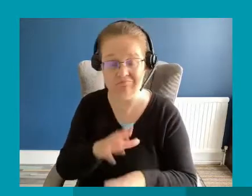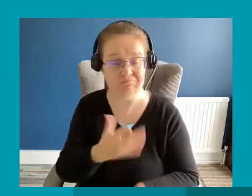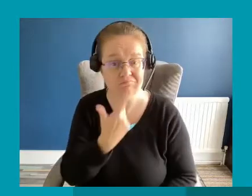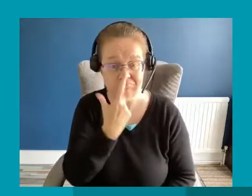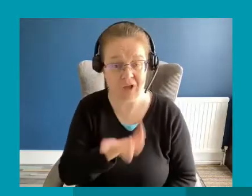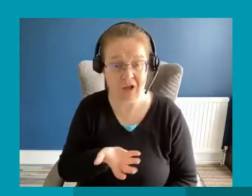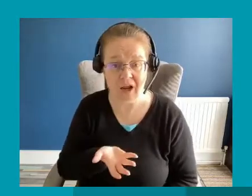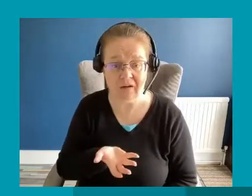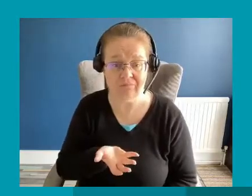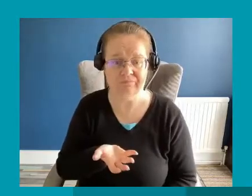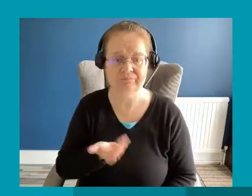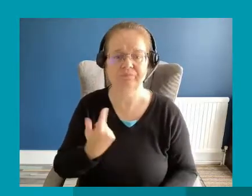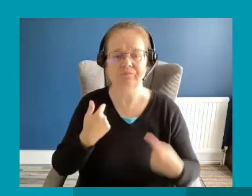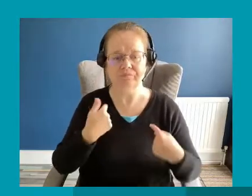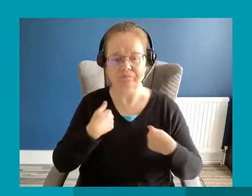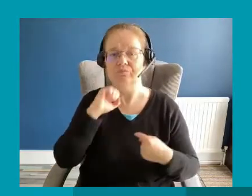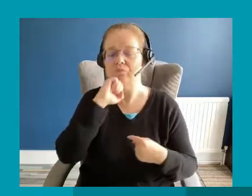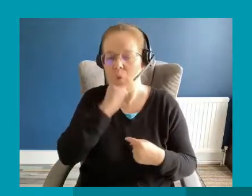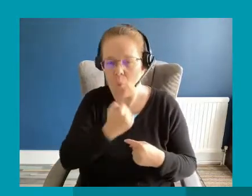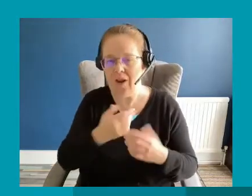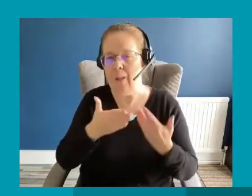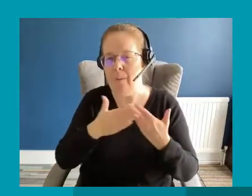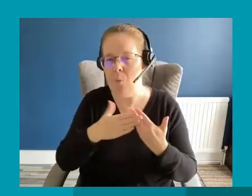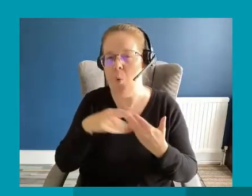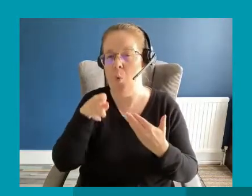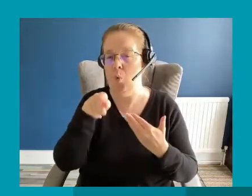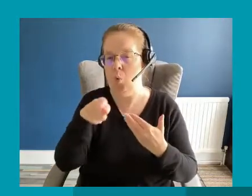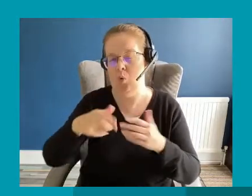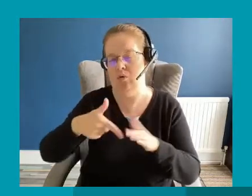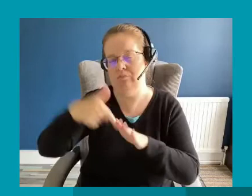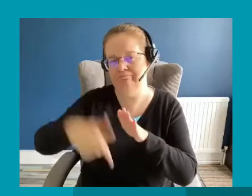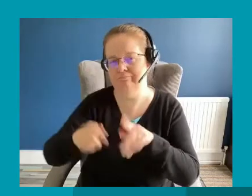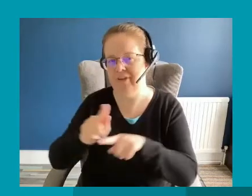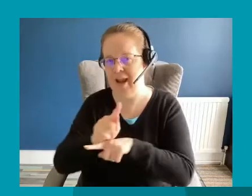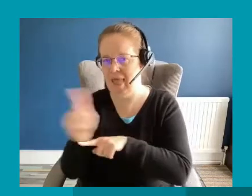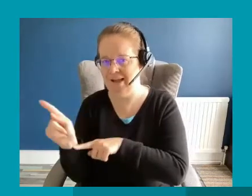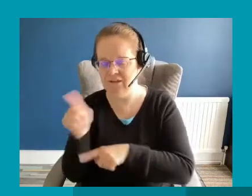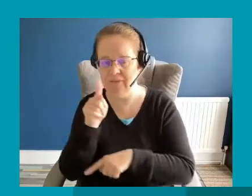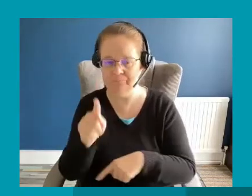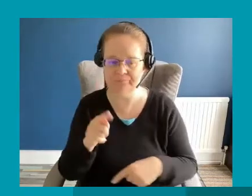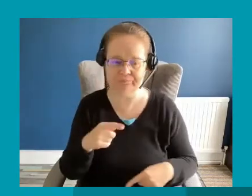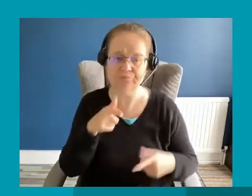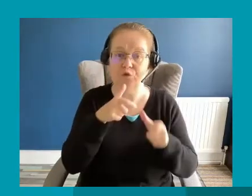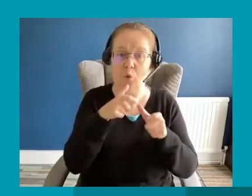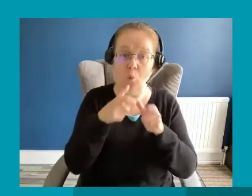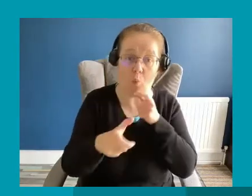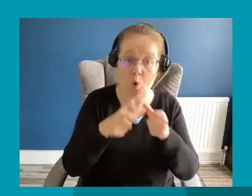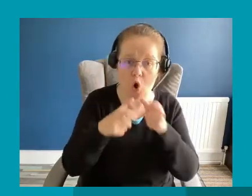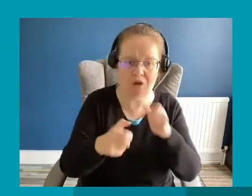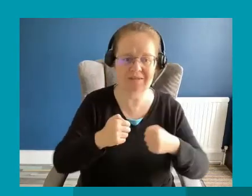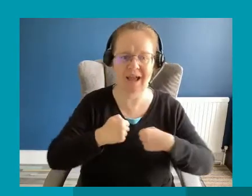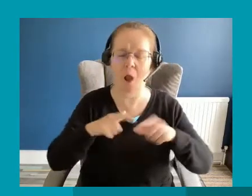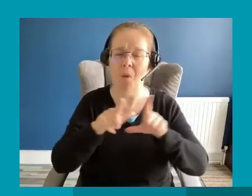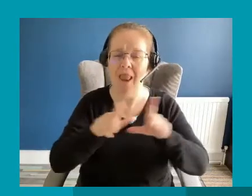a little bit more in the in this web and a little bit later. So the words in the language that we use really is important.